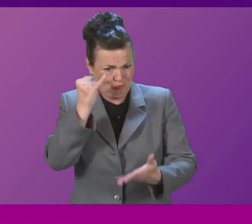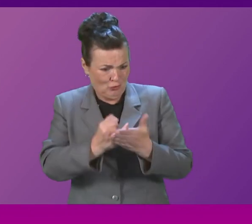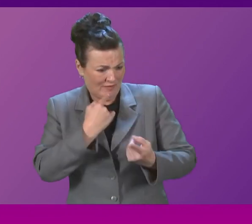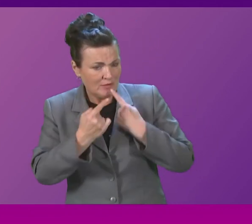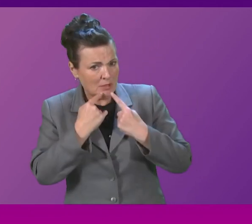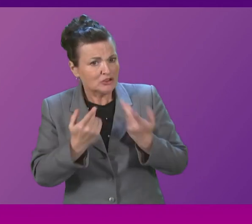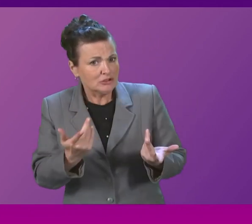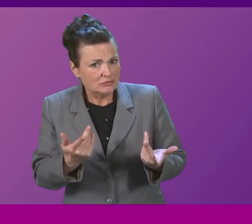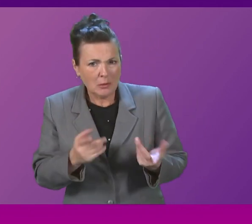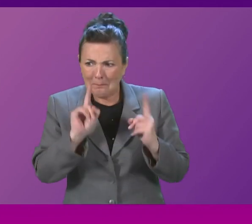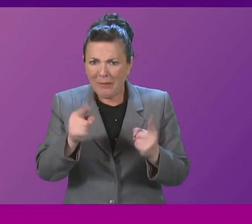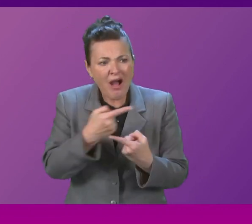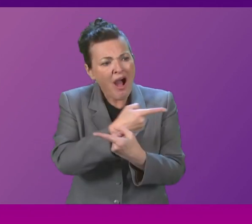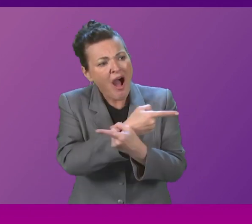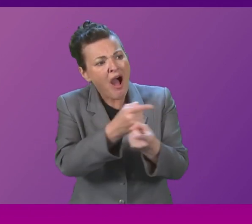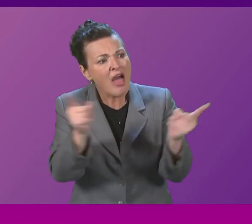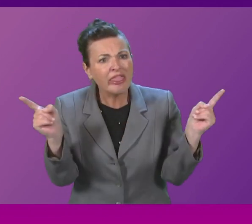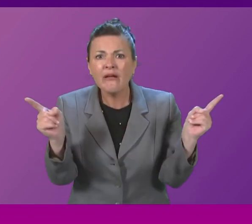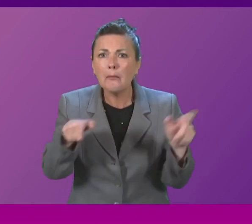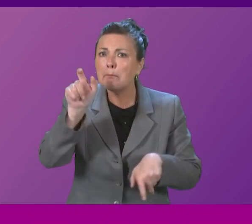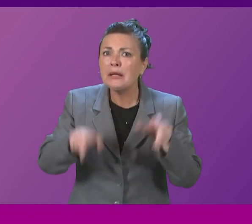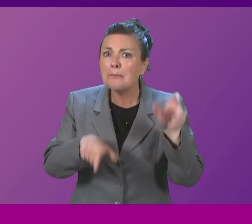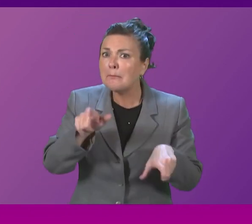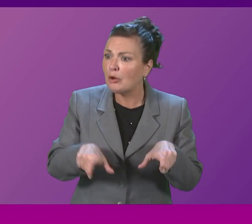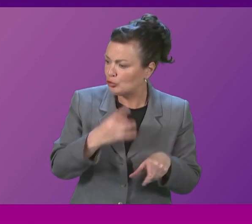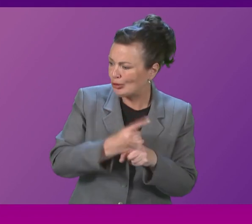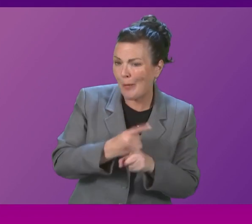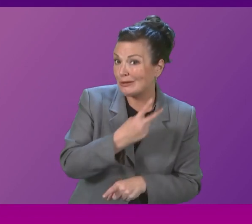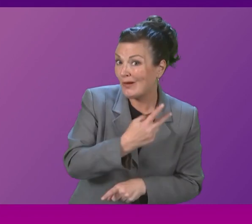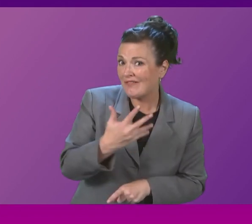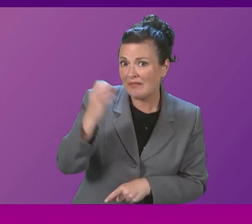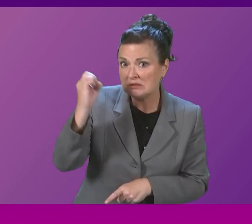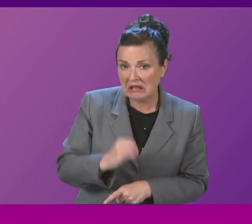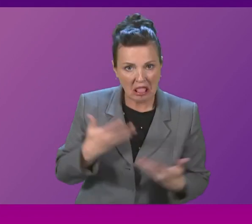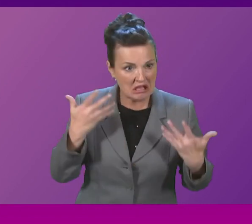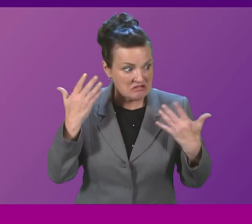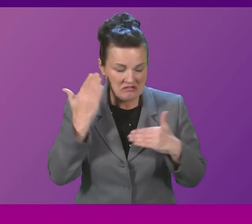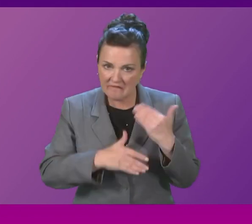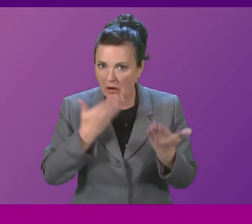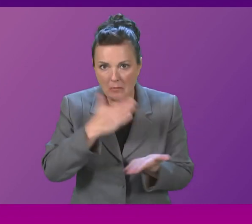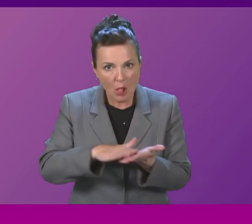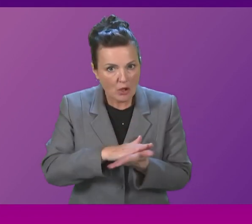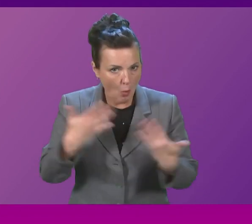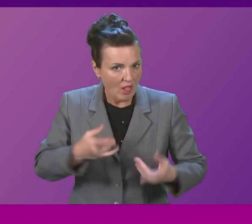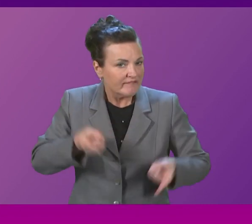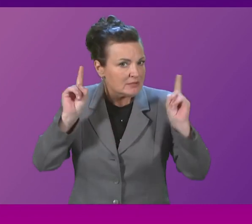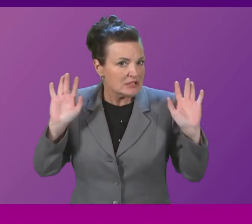Apparently, none of those members who misled Parliament on the 25 per cent claim have acted.